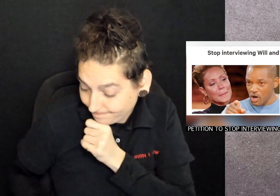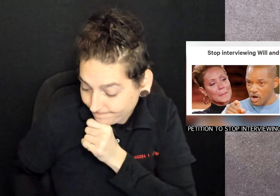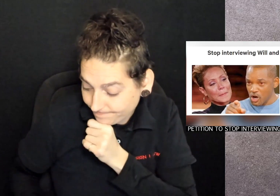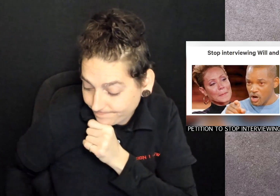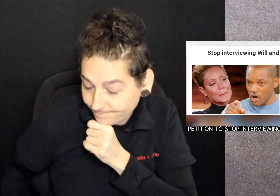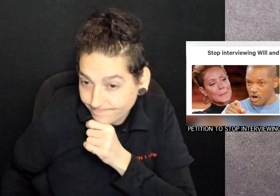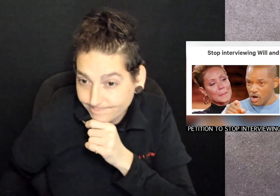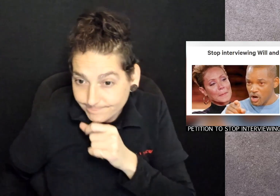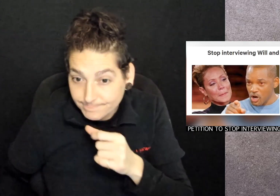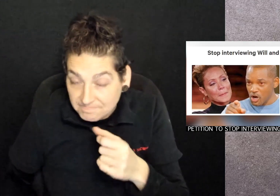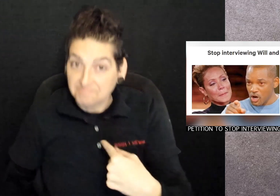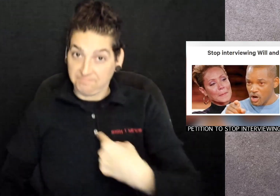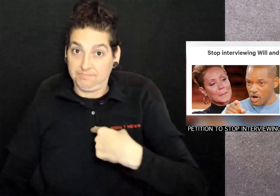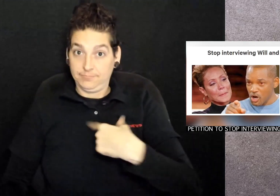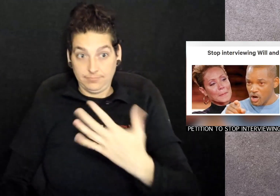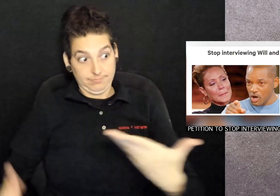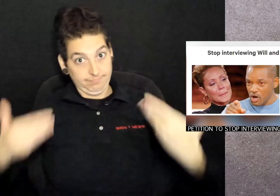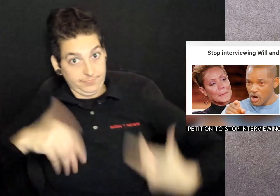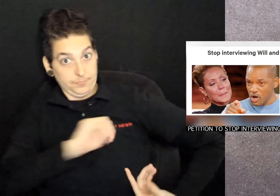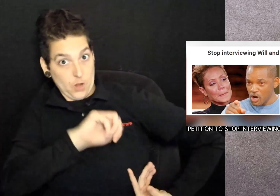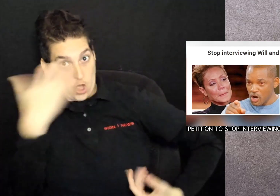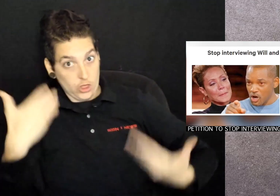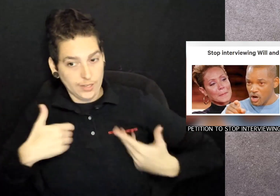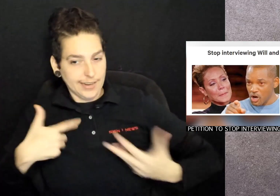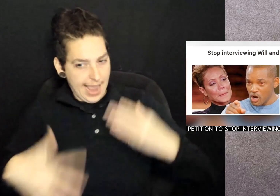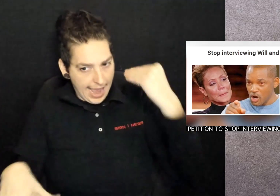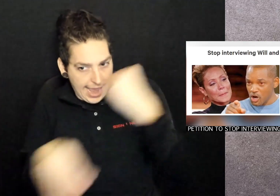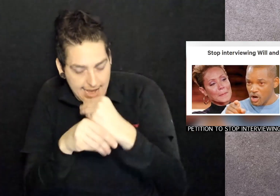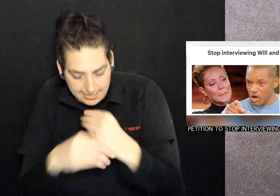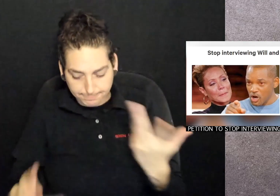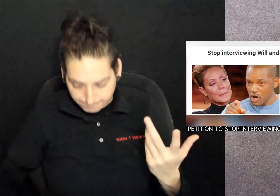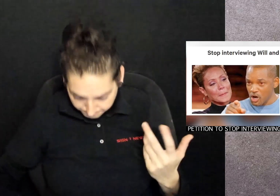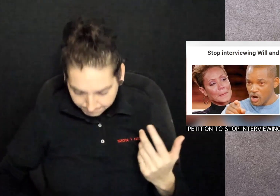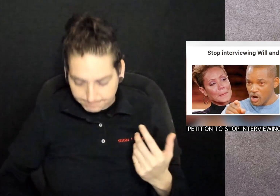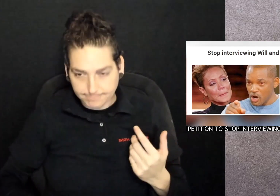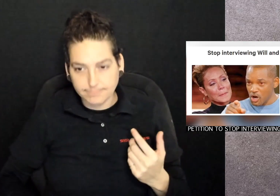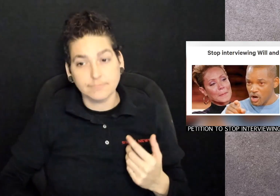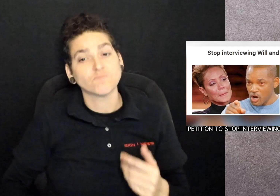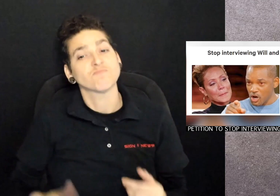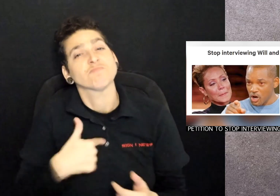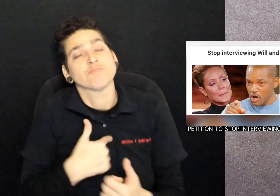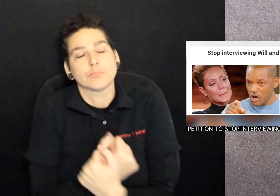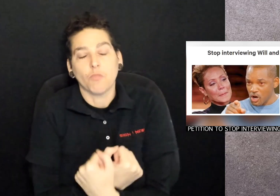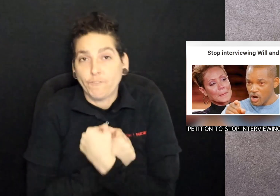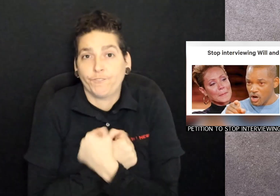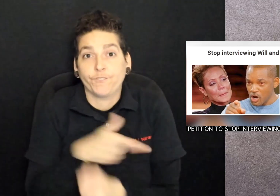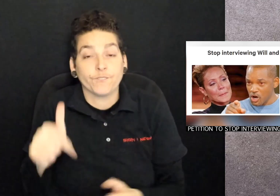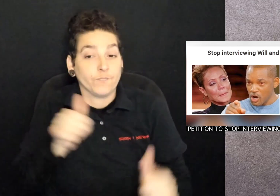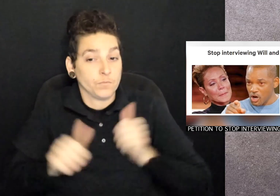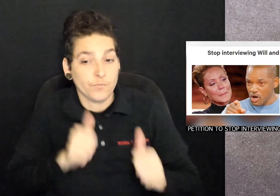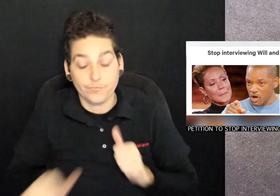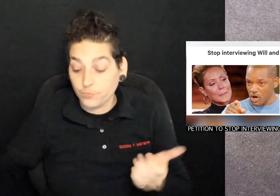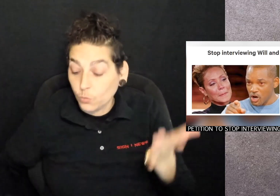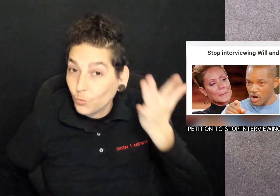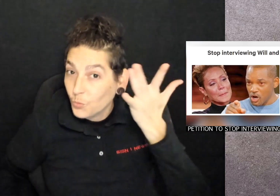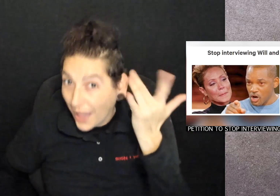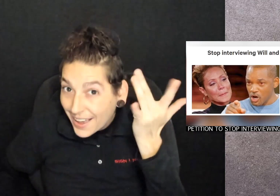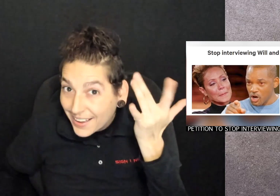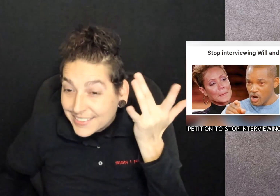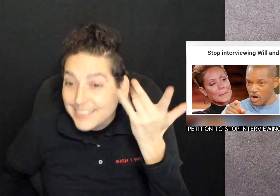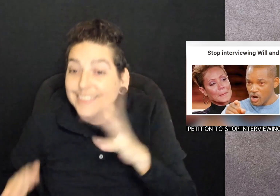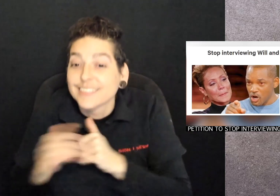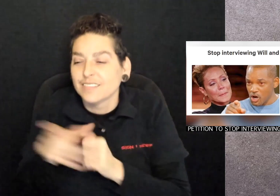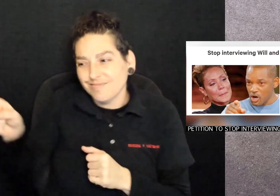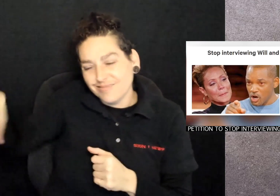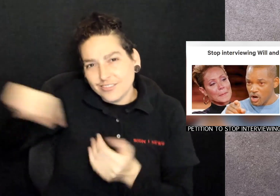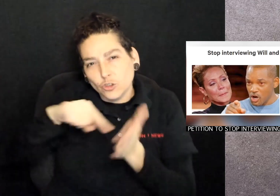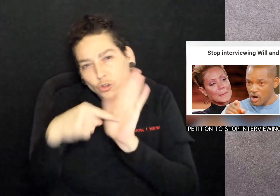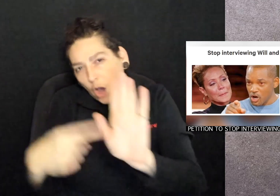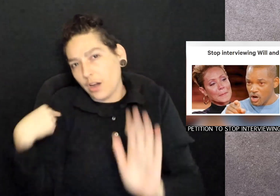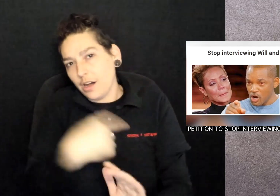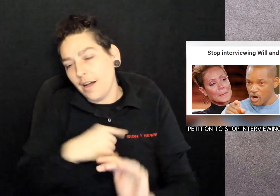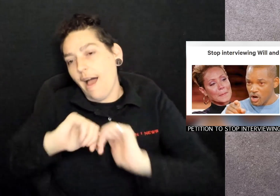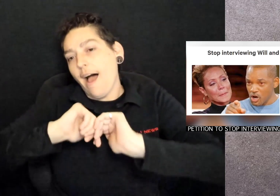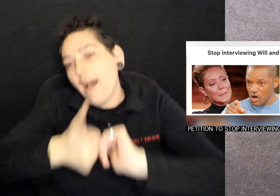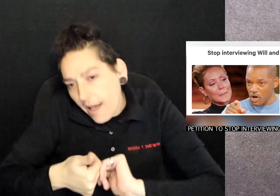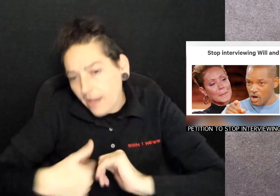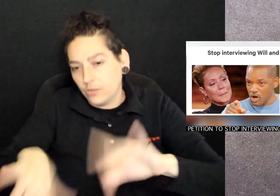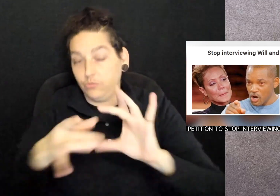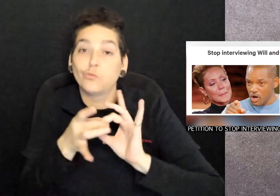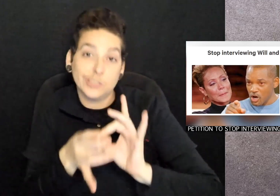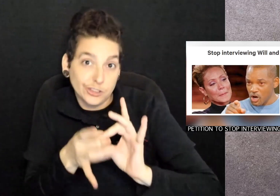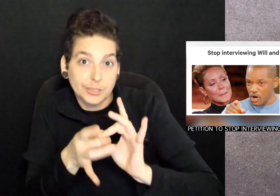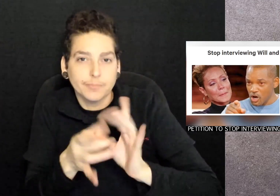love it now personally I if I may just add this I love the show it really shows us how